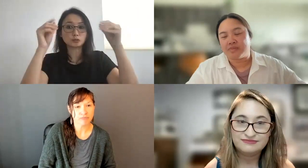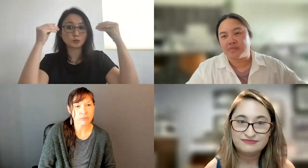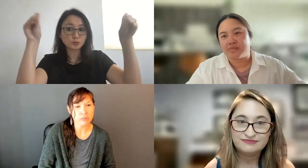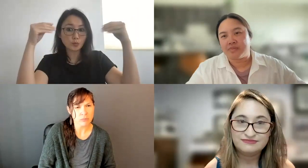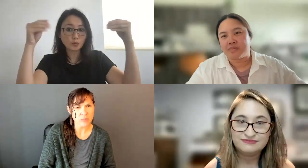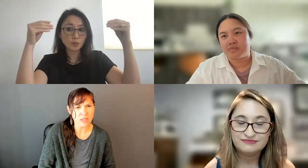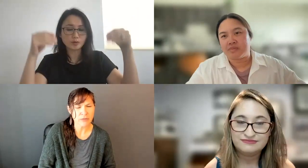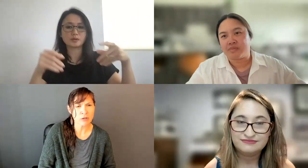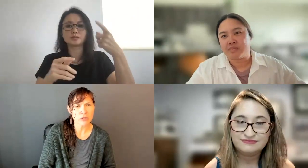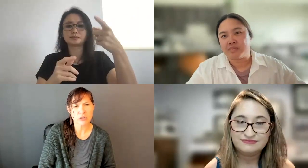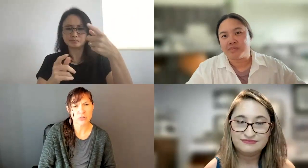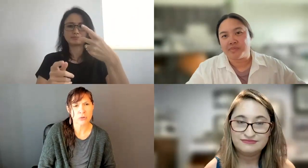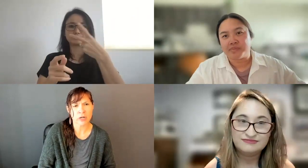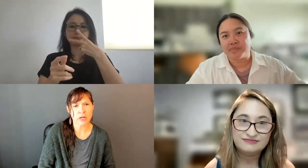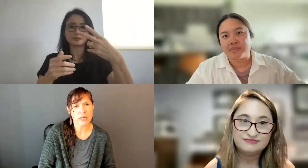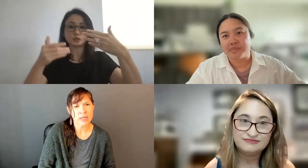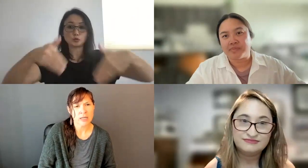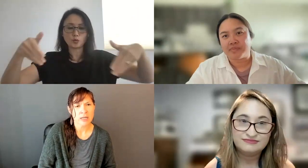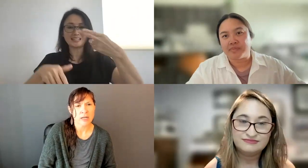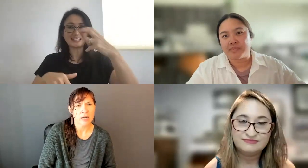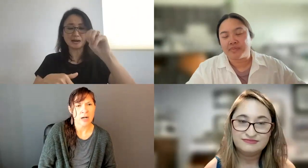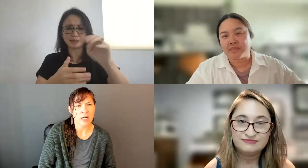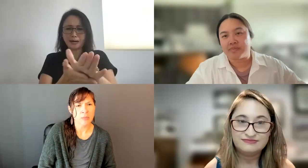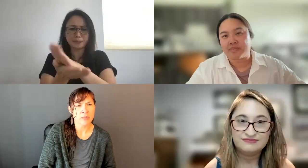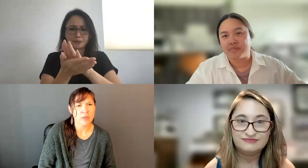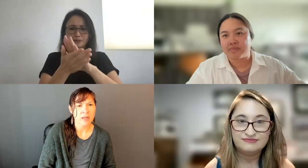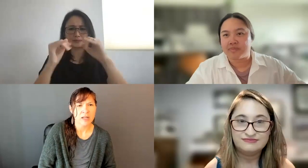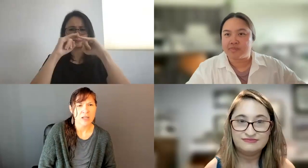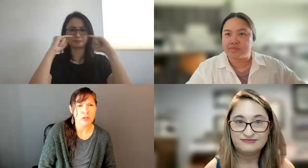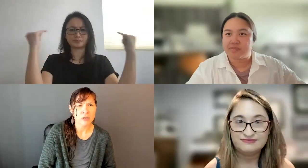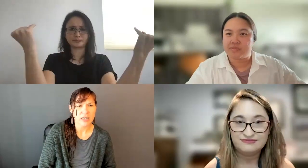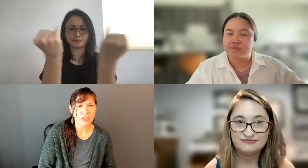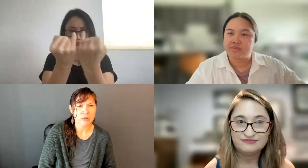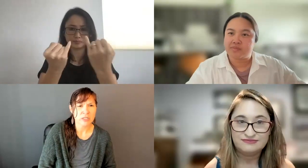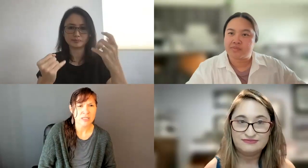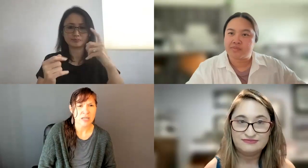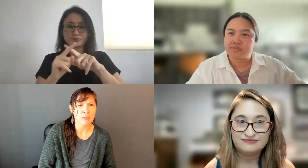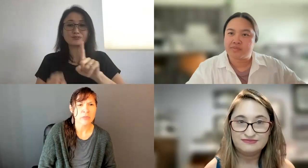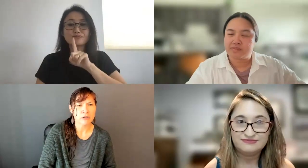when you go to the store, you'll see the hem of shorts be very straight